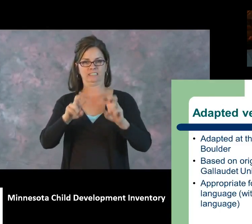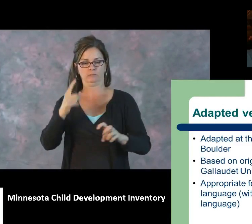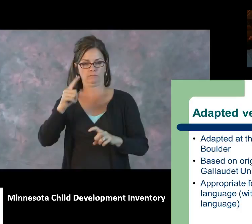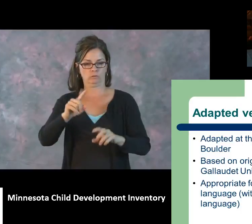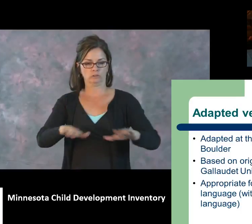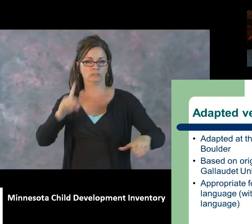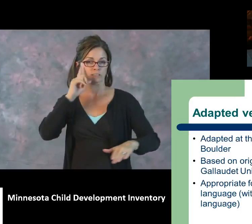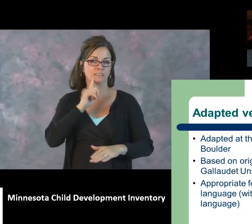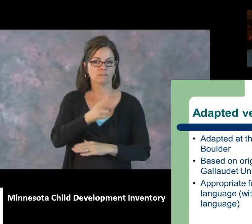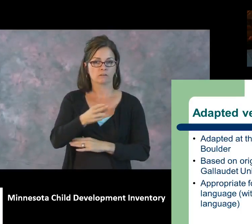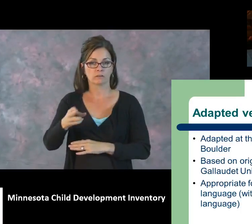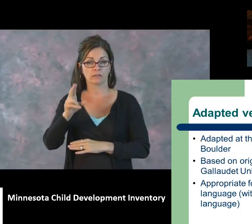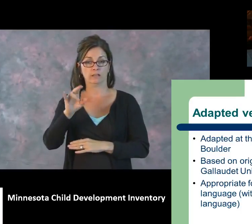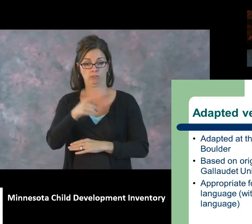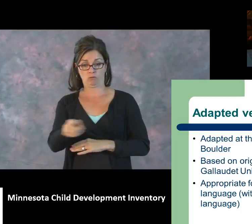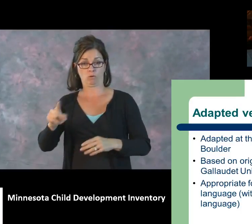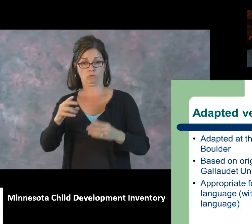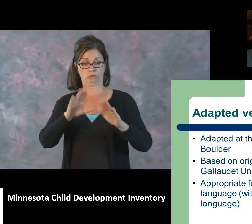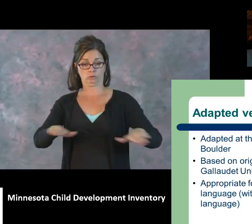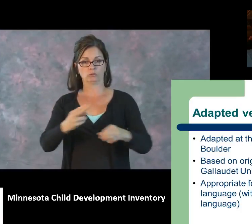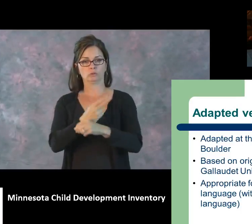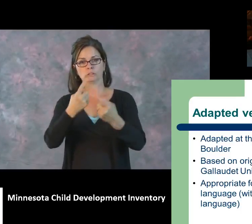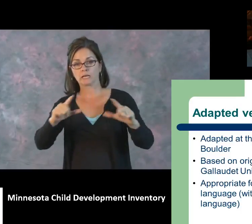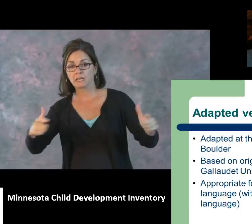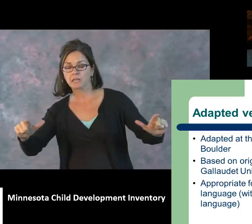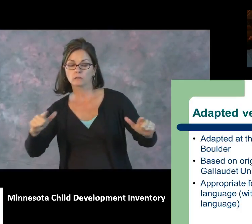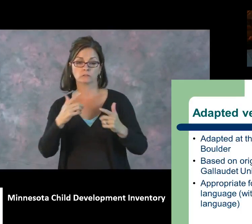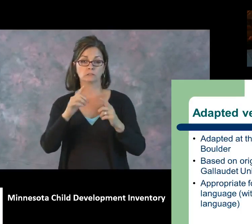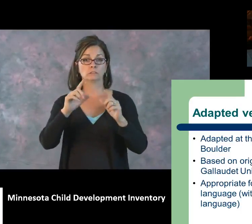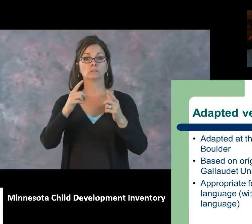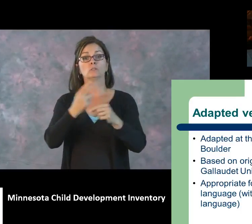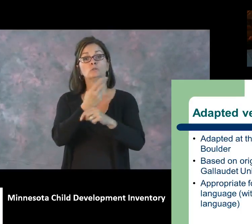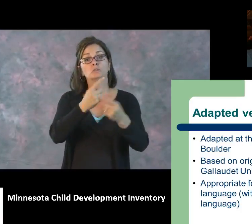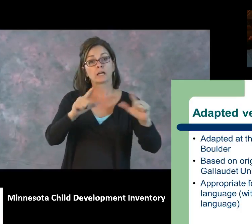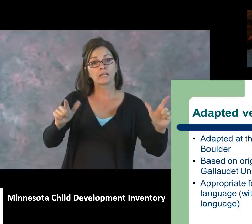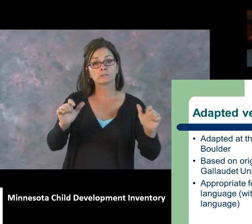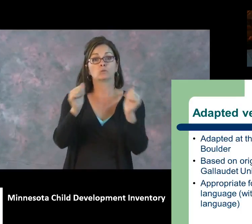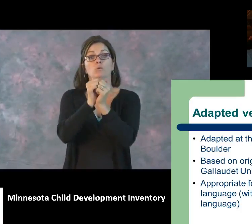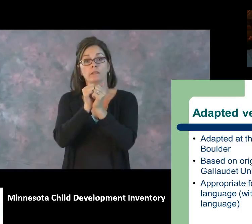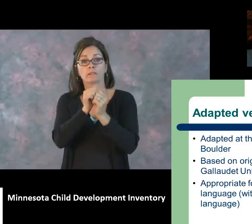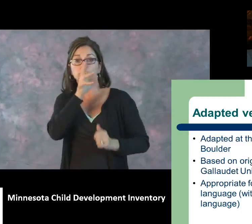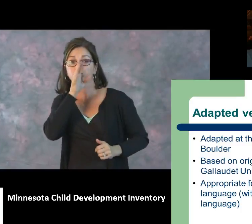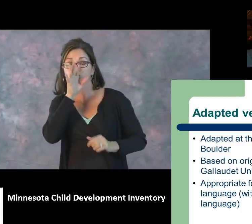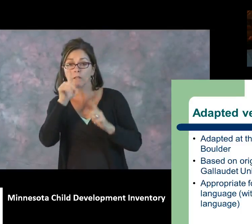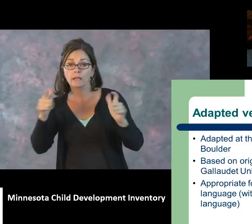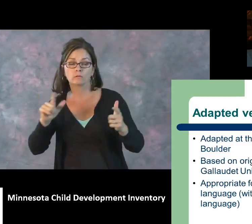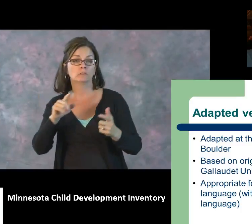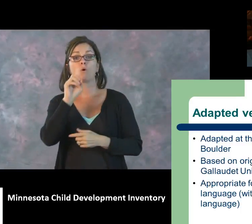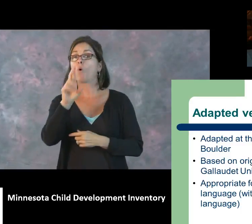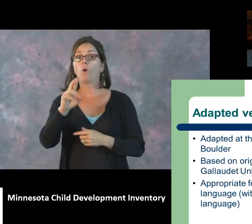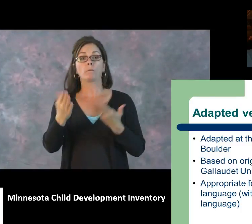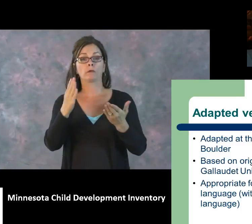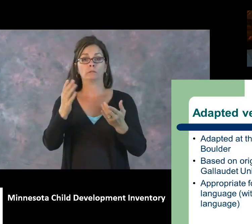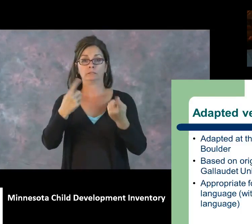and who use sign language. They may use sign language in conjunction with spoken language, or they may use sign language only.